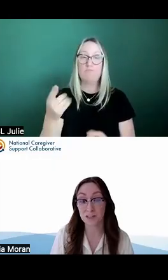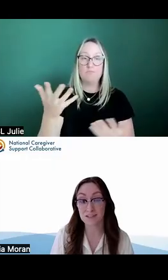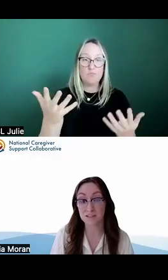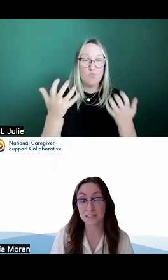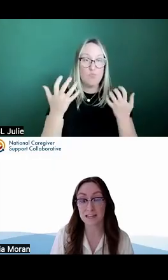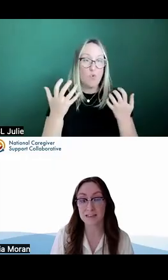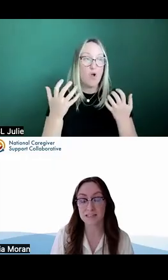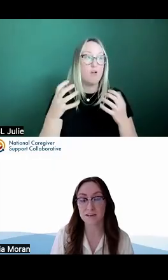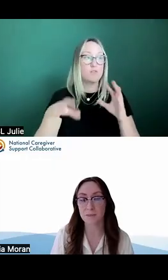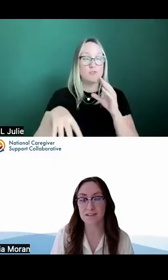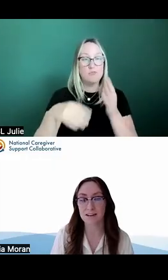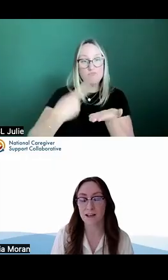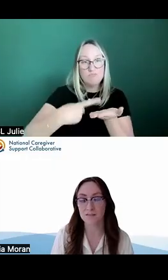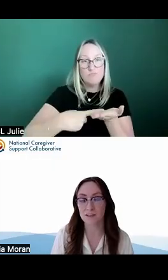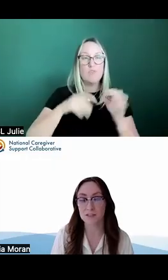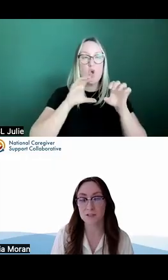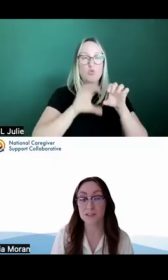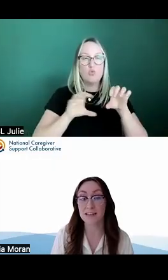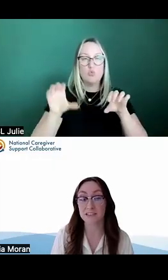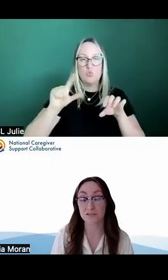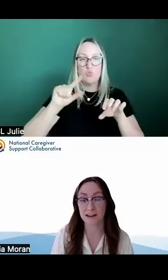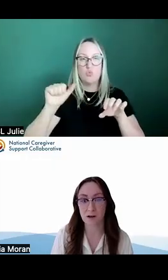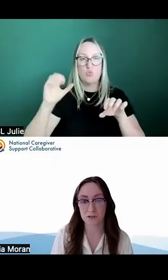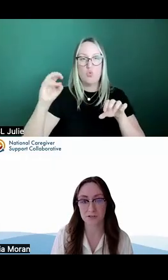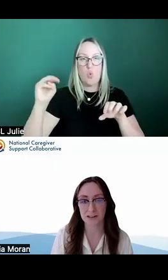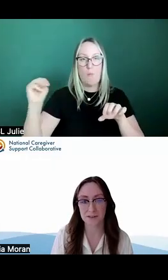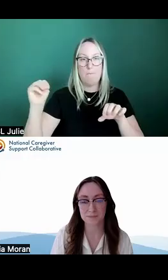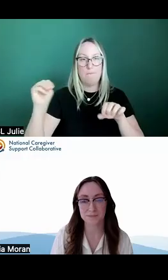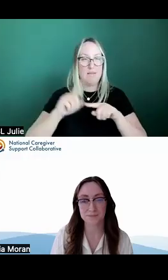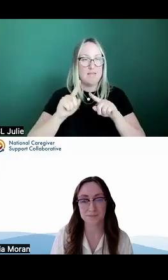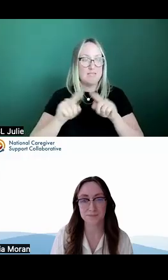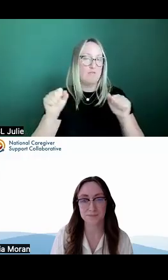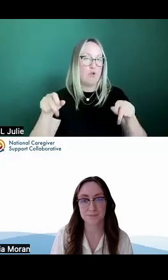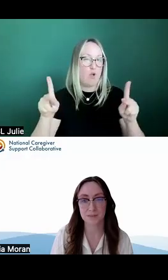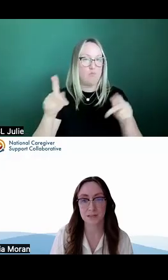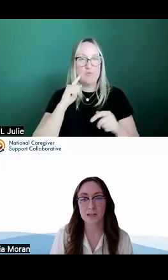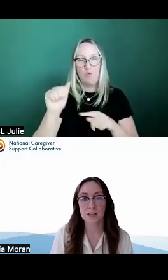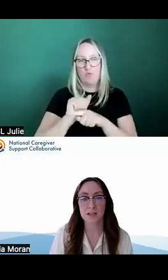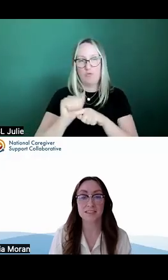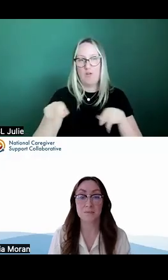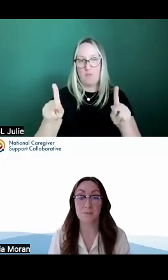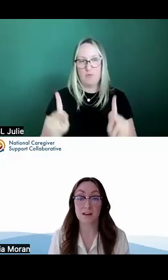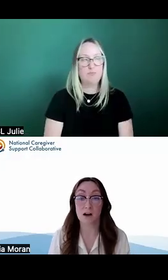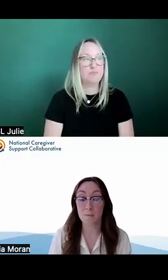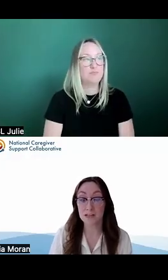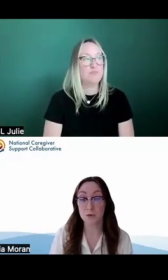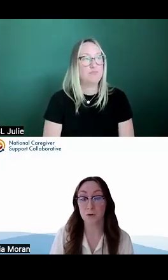features and information relevant to today's training opportunity. To submit a comment or